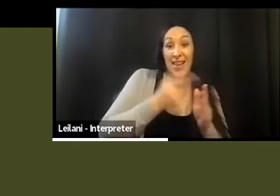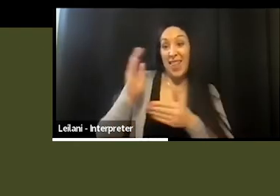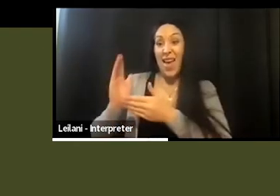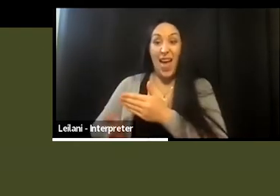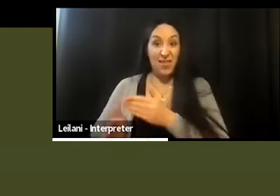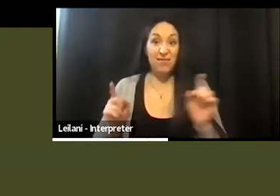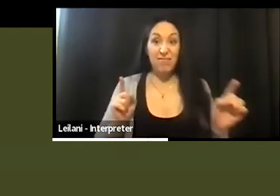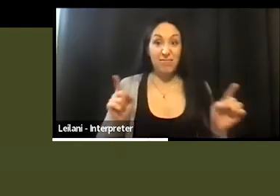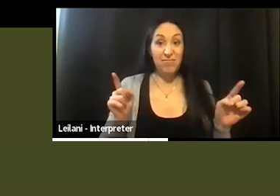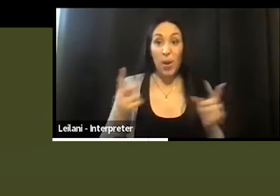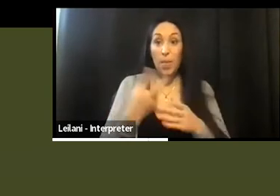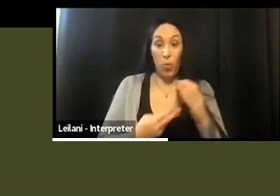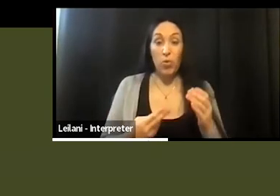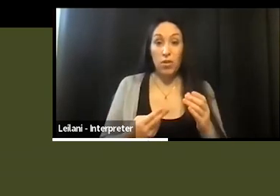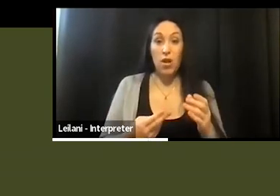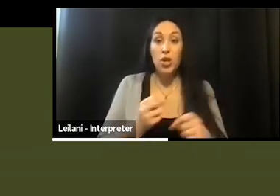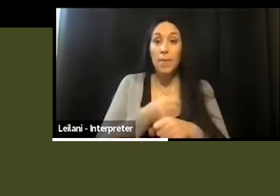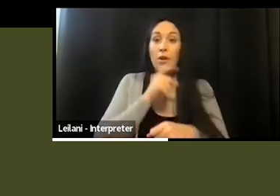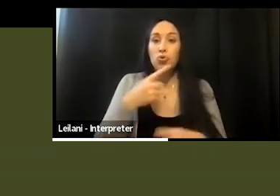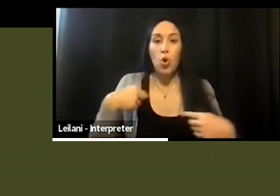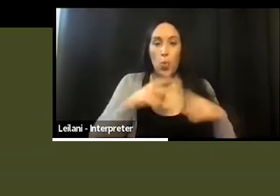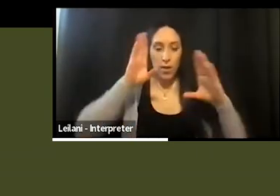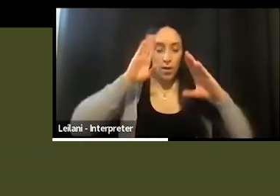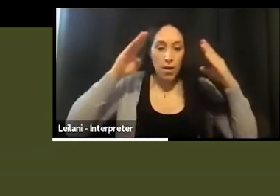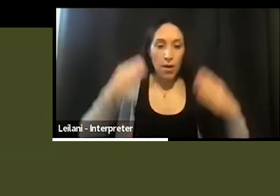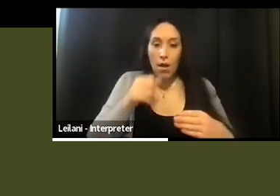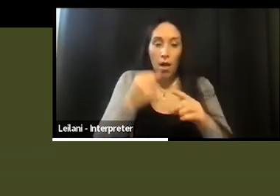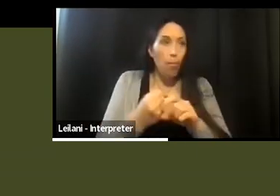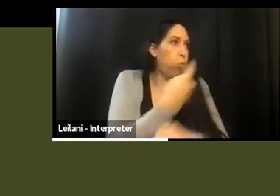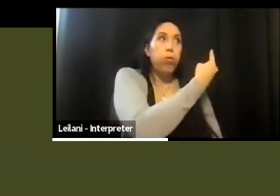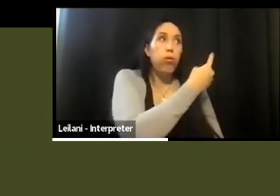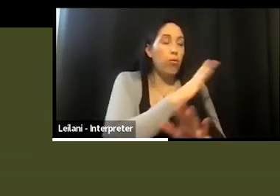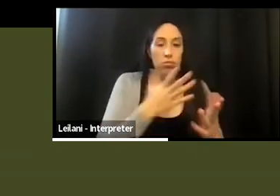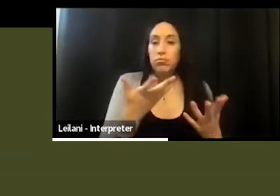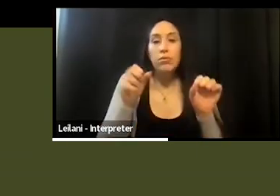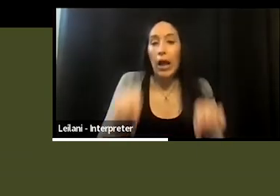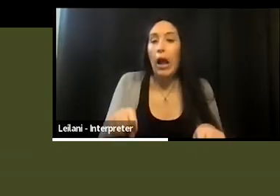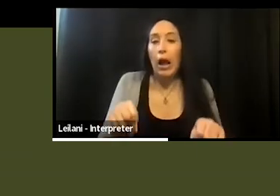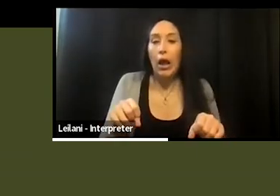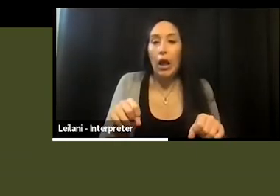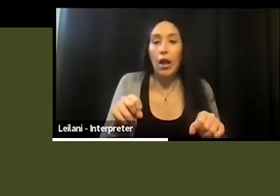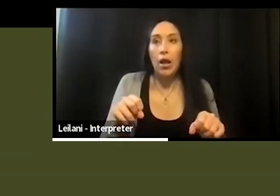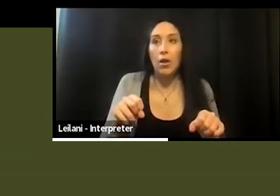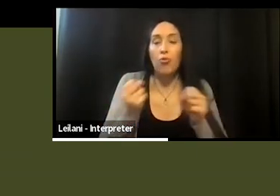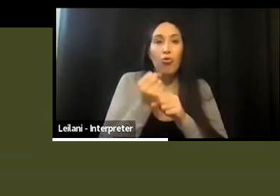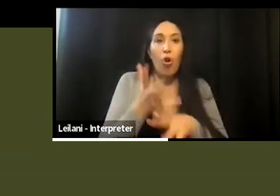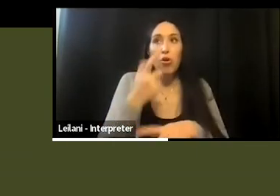that we don't get off track because all of this information we're talking about could be very triggering for people.